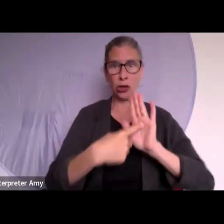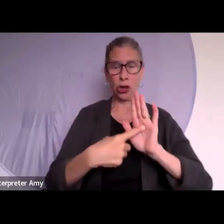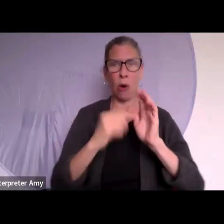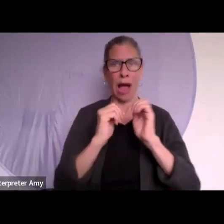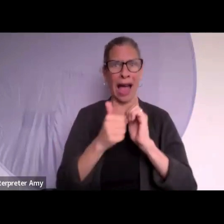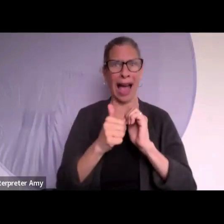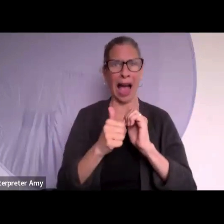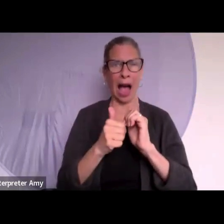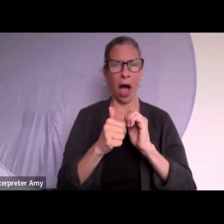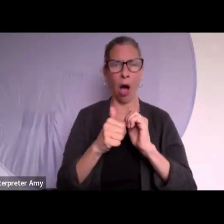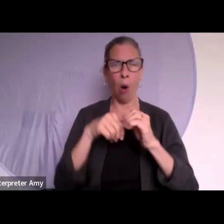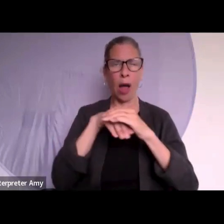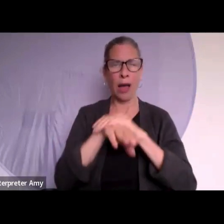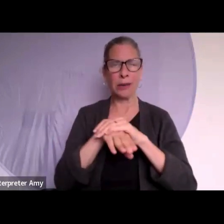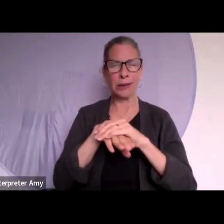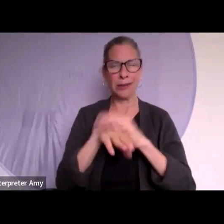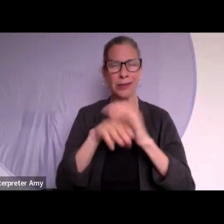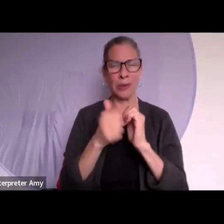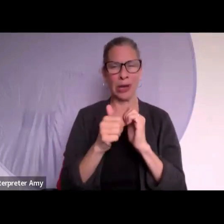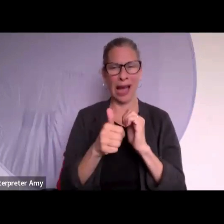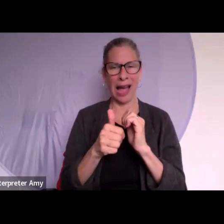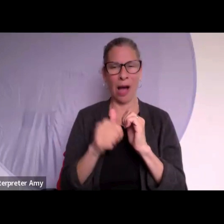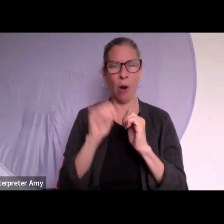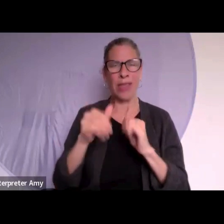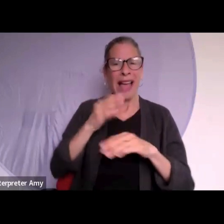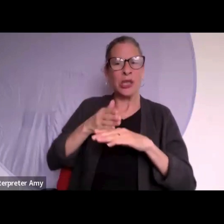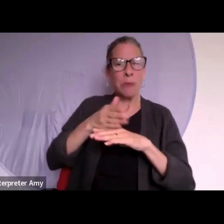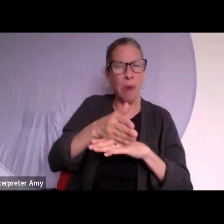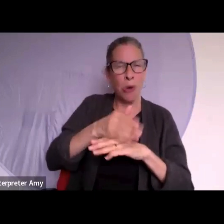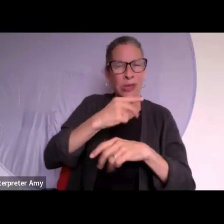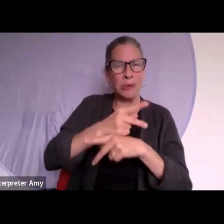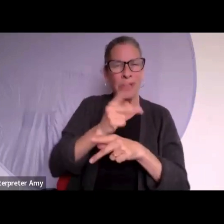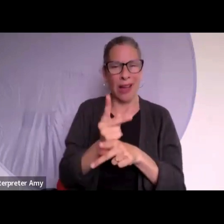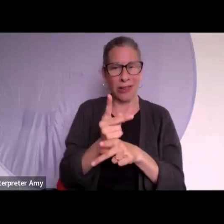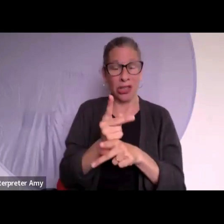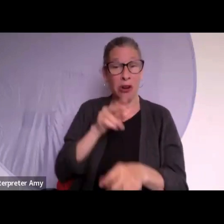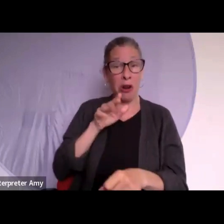fully accessible, and to make it fully accessible? What, and